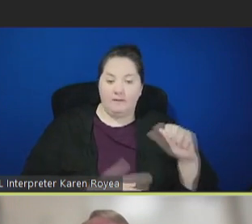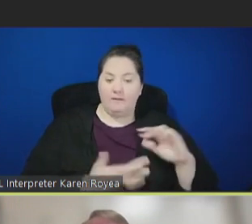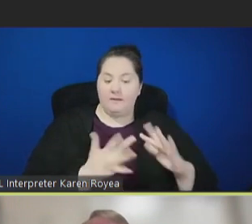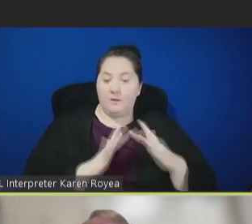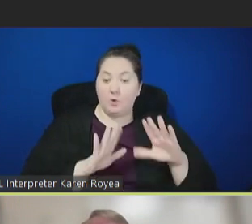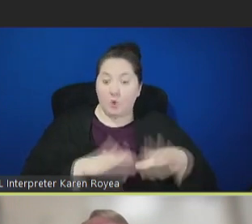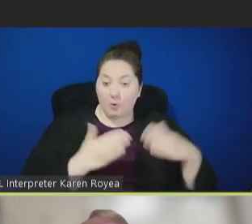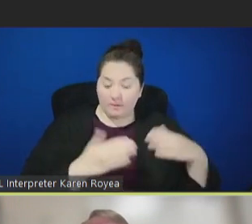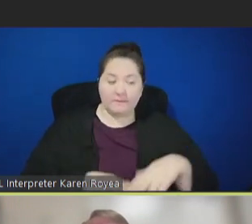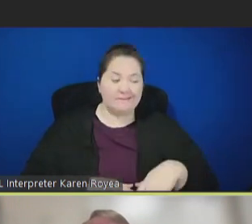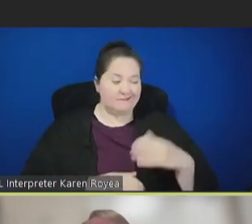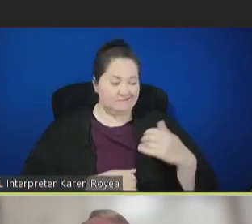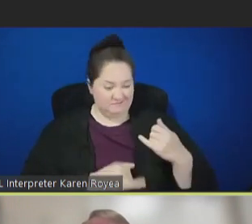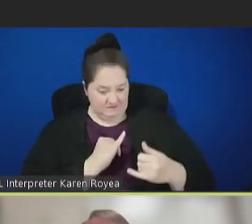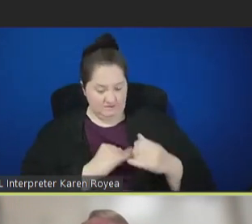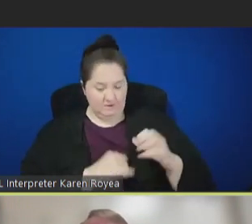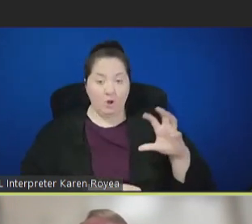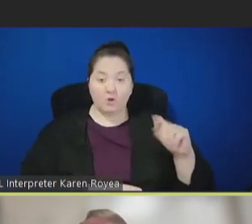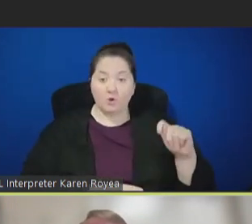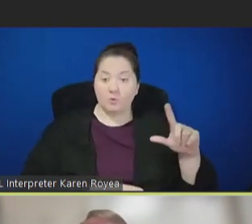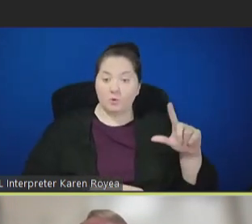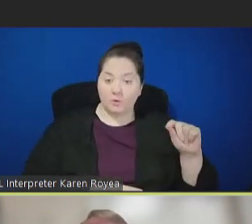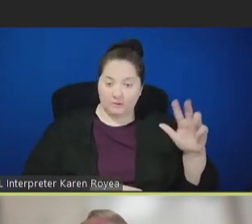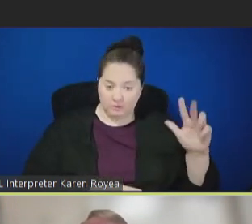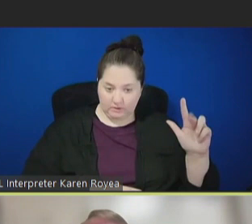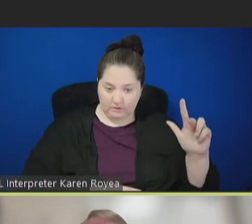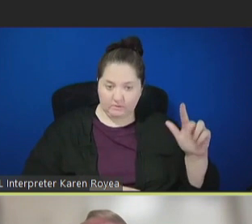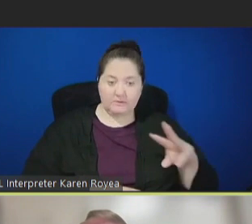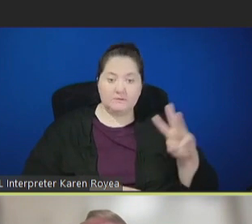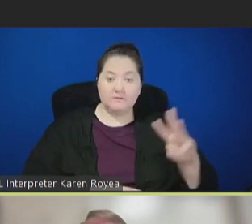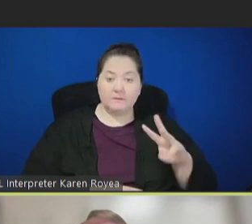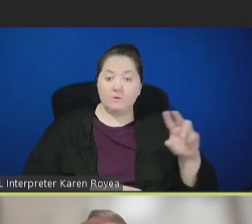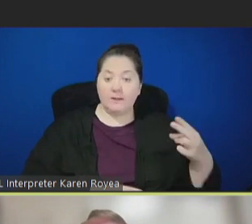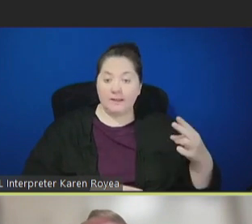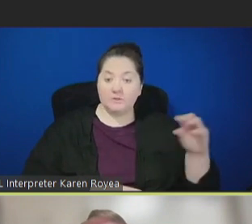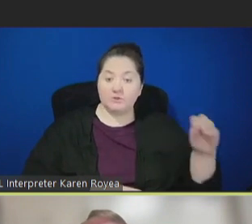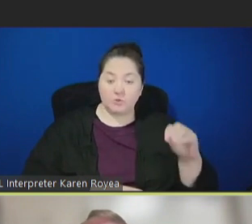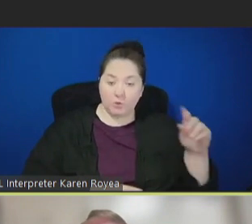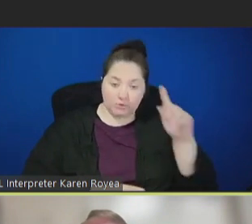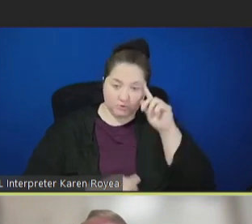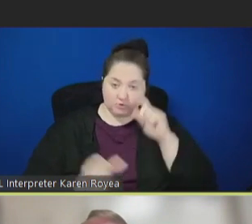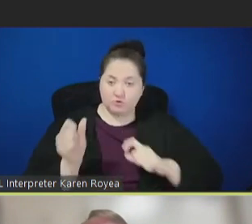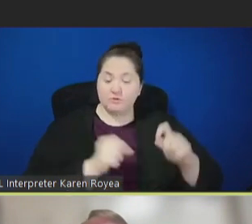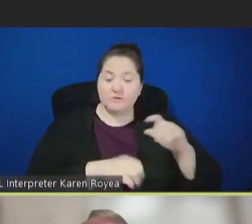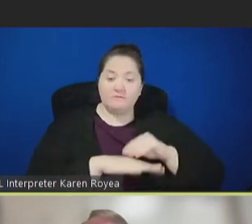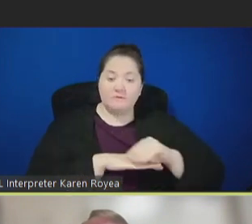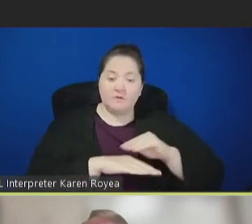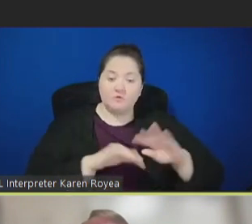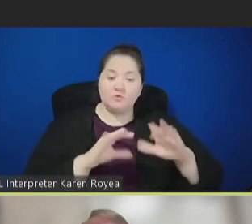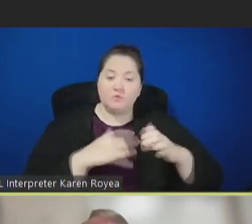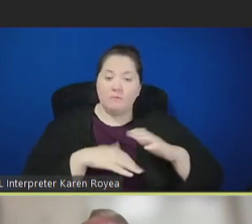in October 2023, the WHO Strategic Advisory Group of Experts on Immunization recommended